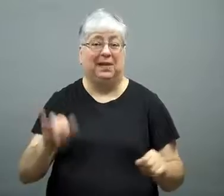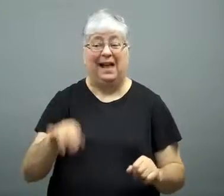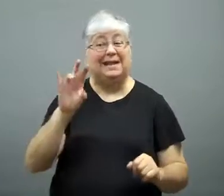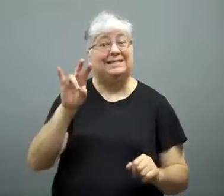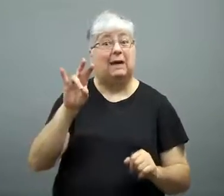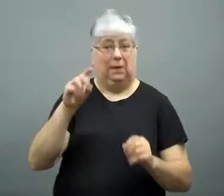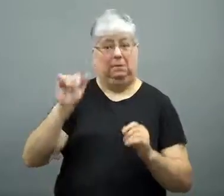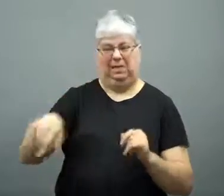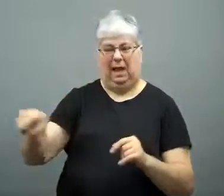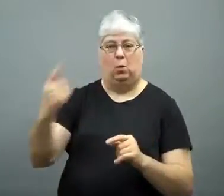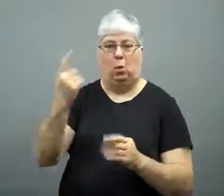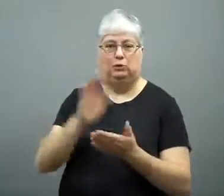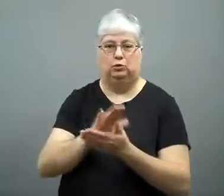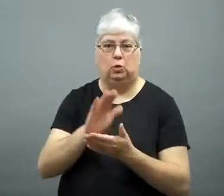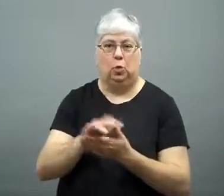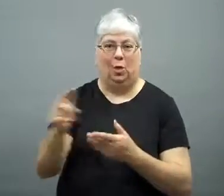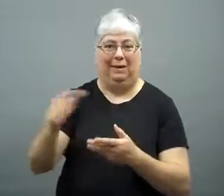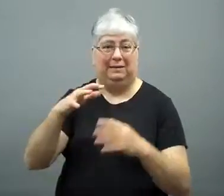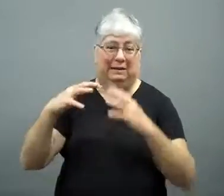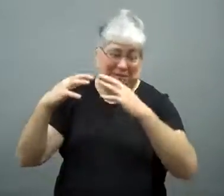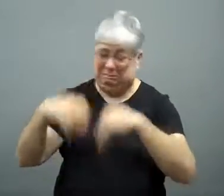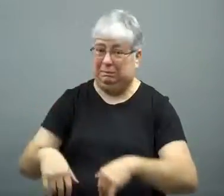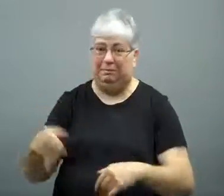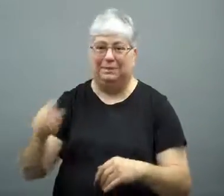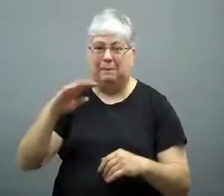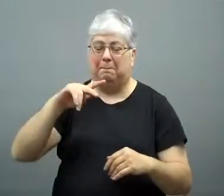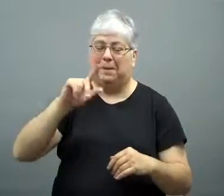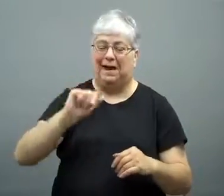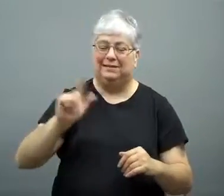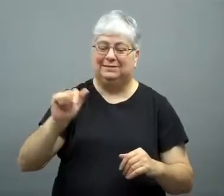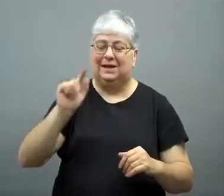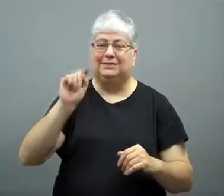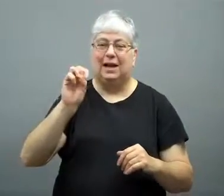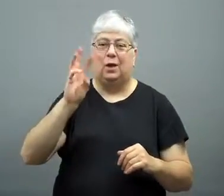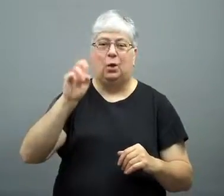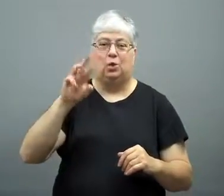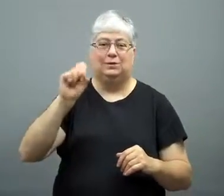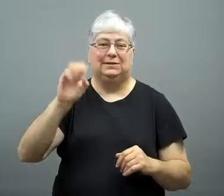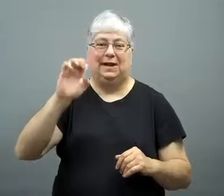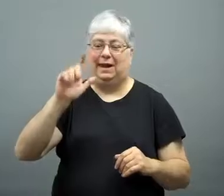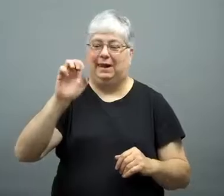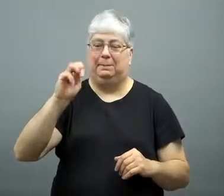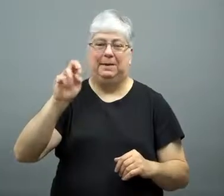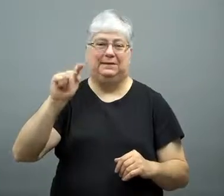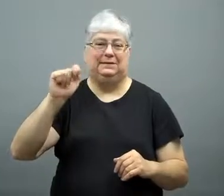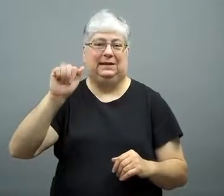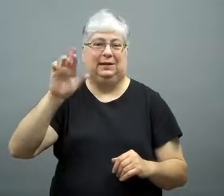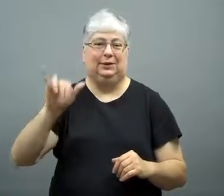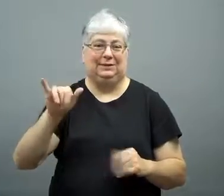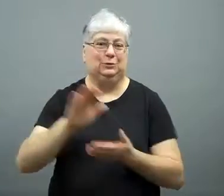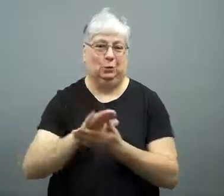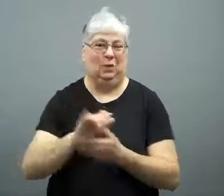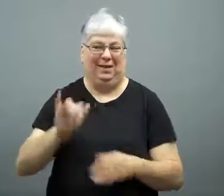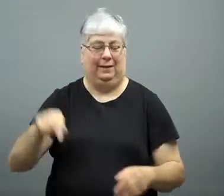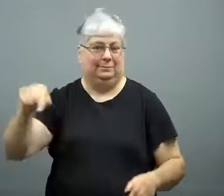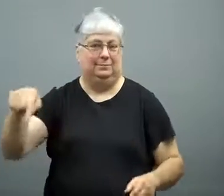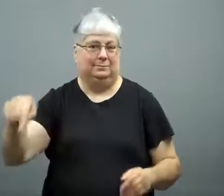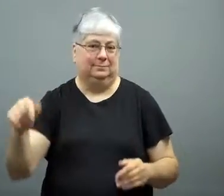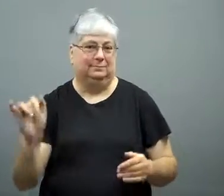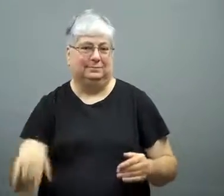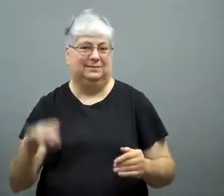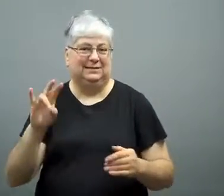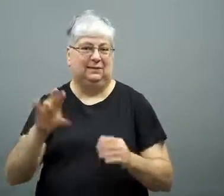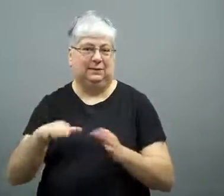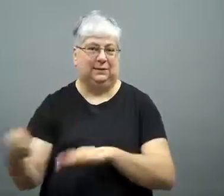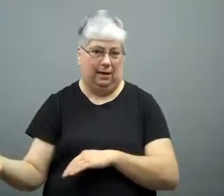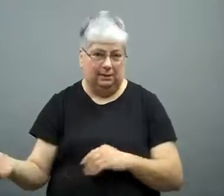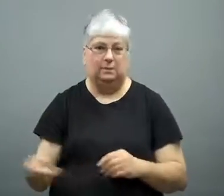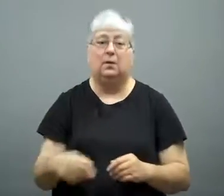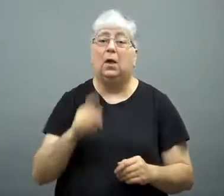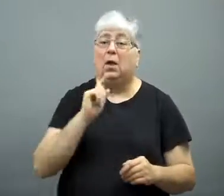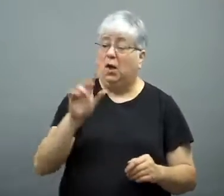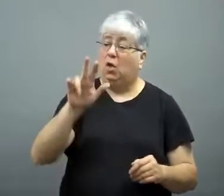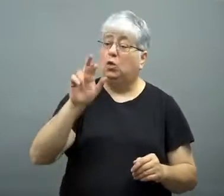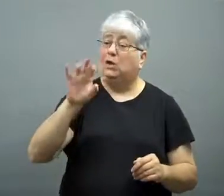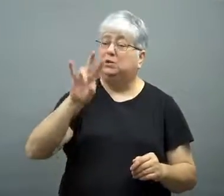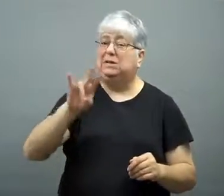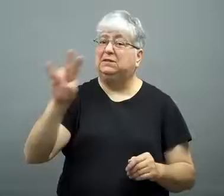Seven of them were at one of the destroyed schools, Plaza Towers Elementary.